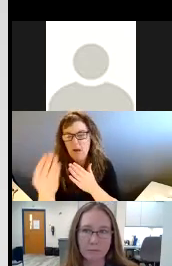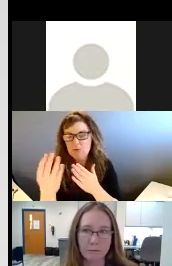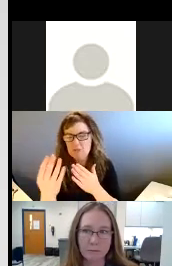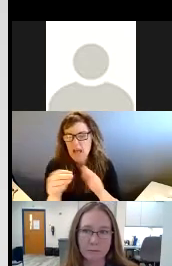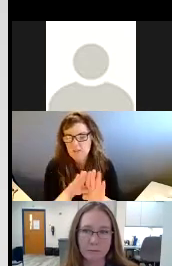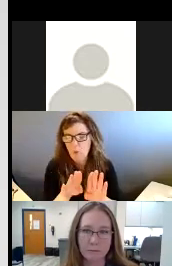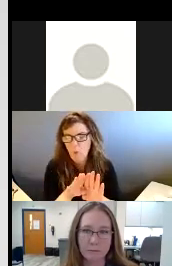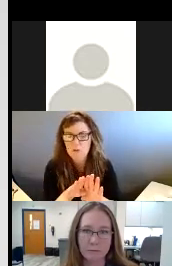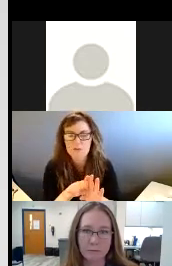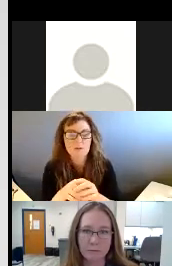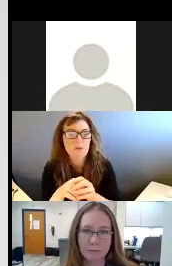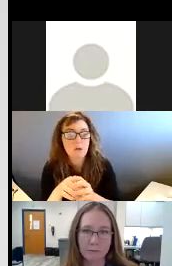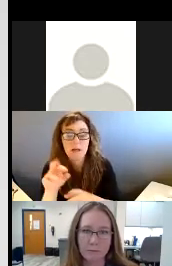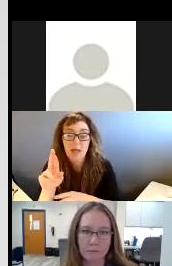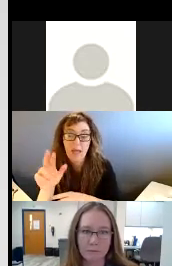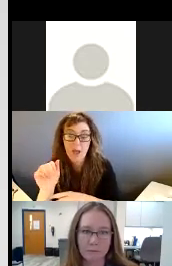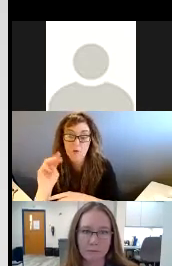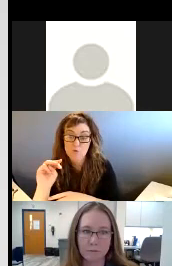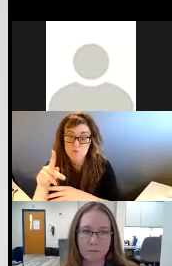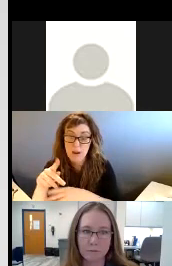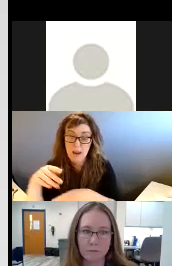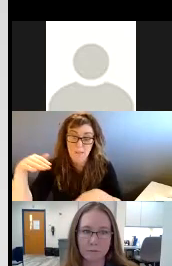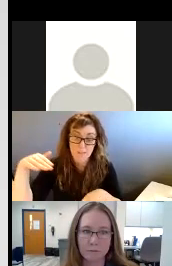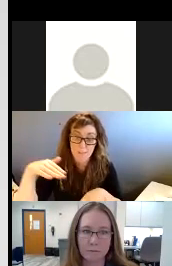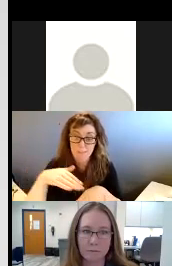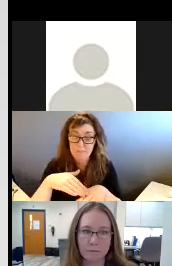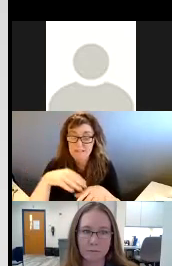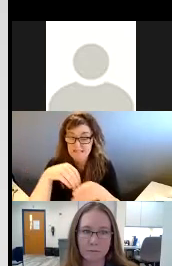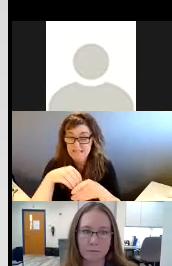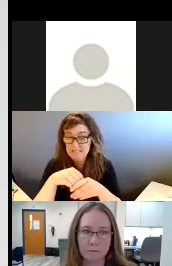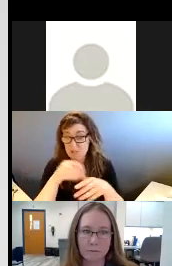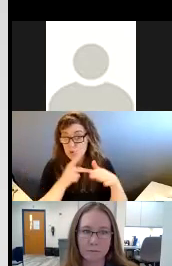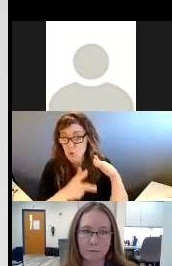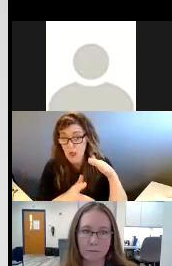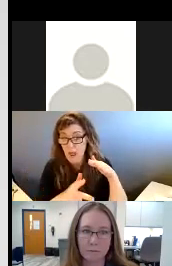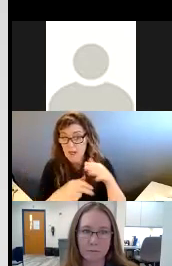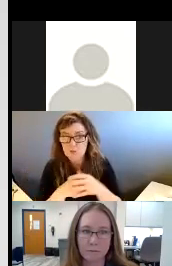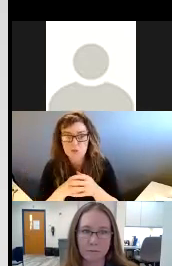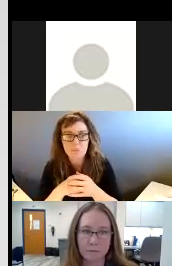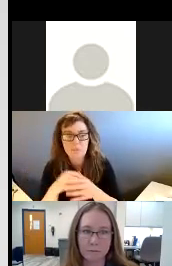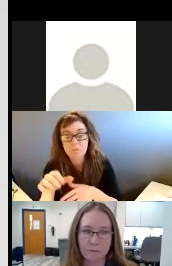THEY APPLIED A RAMP IN THE GARAGE. THEY ARE GOING TO APPLY OTHER RAMPS AS WELL.